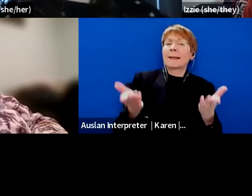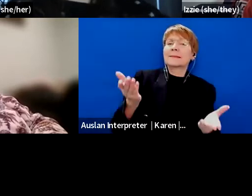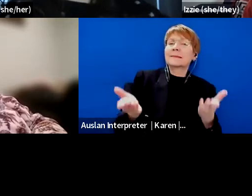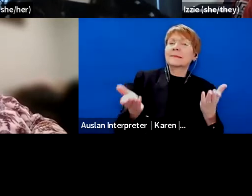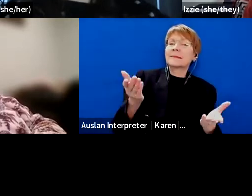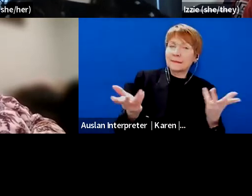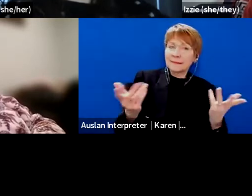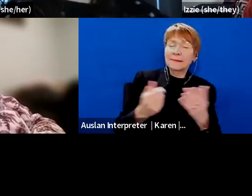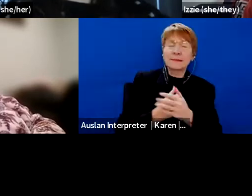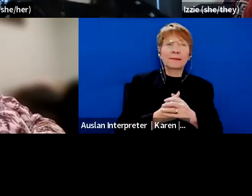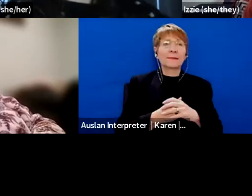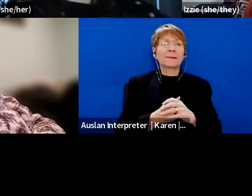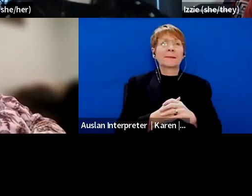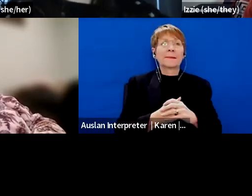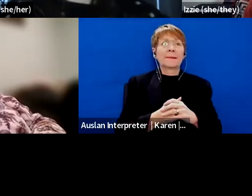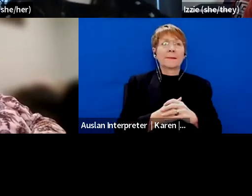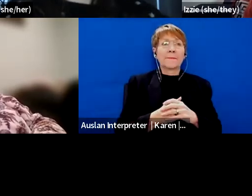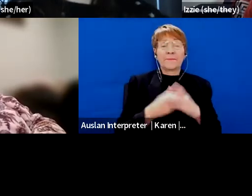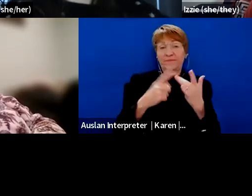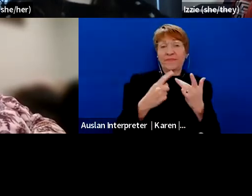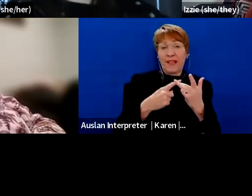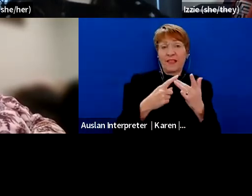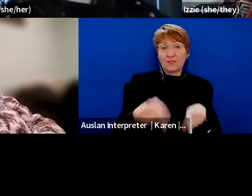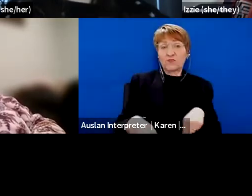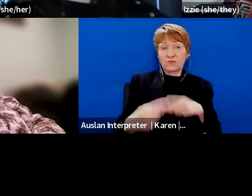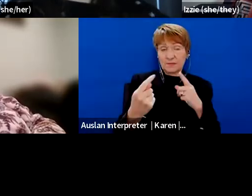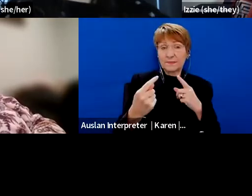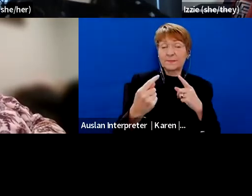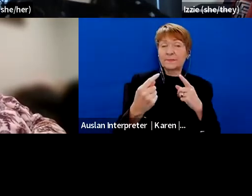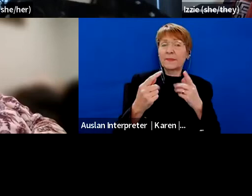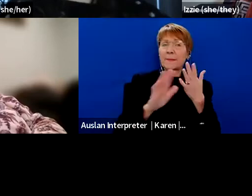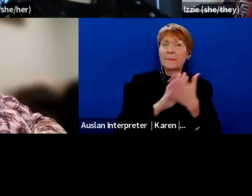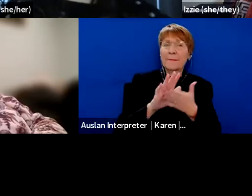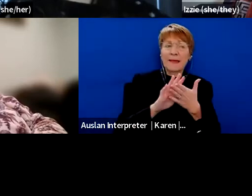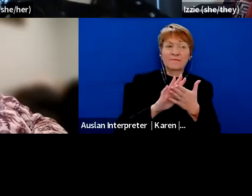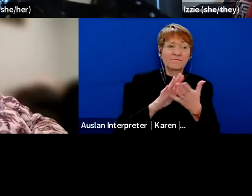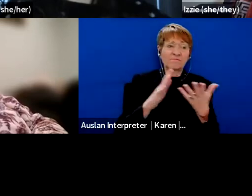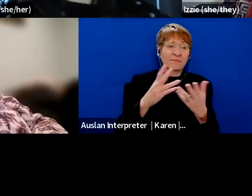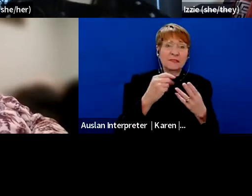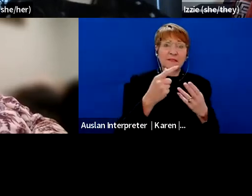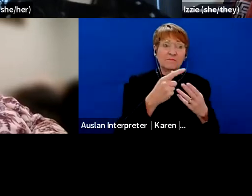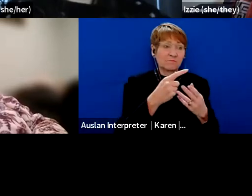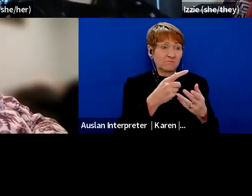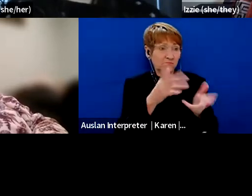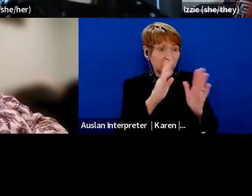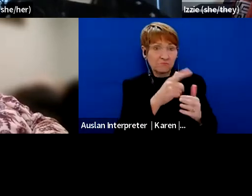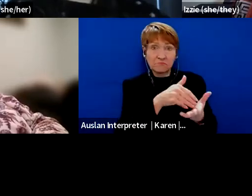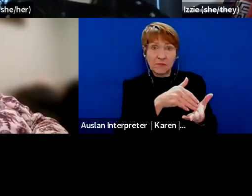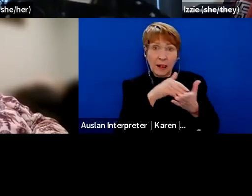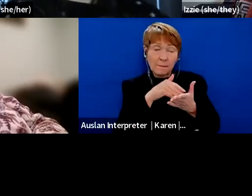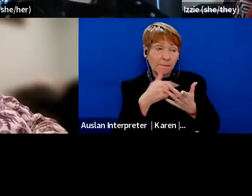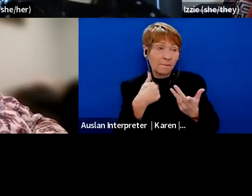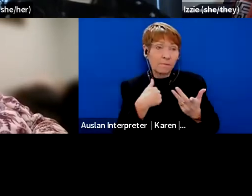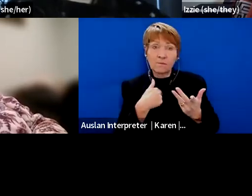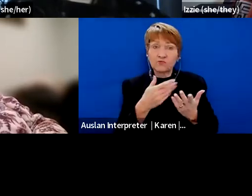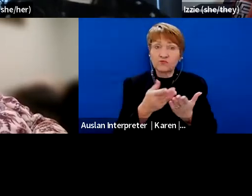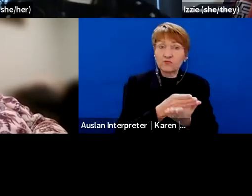So another one of the challenges when it comes to support is naturally if someone offers to help her direct families.